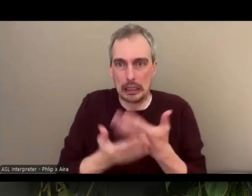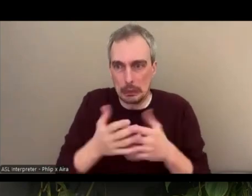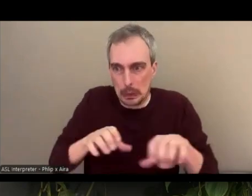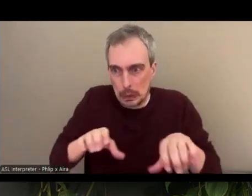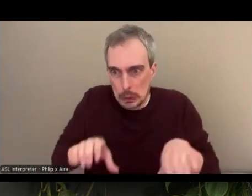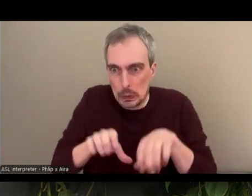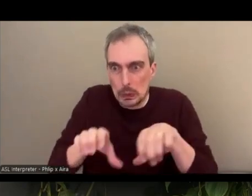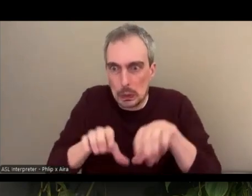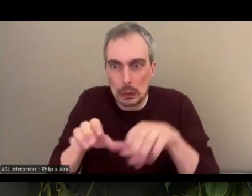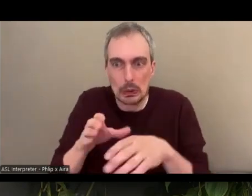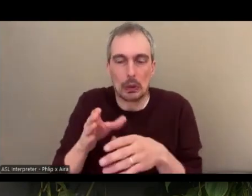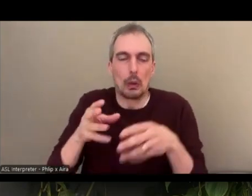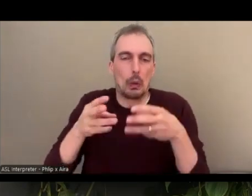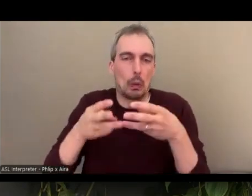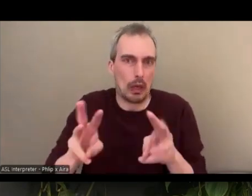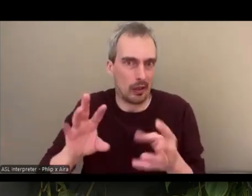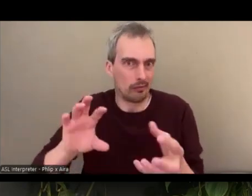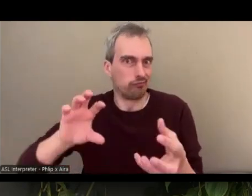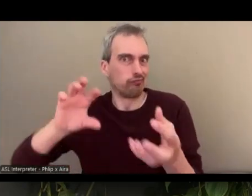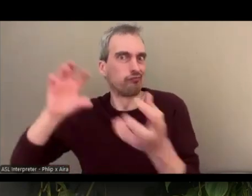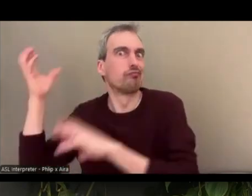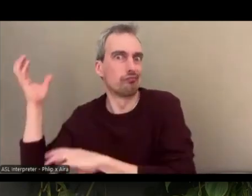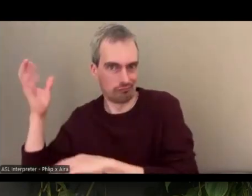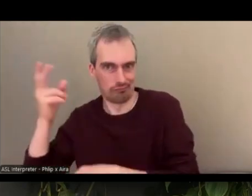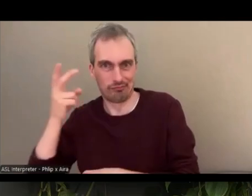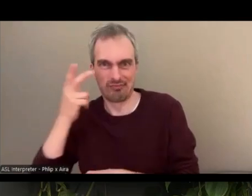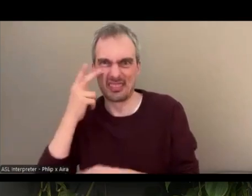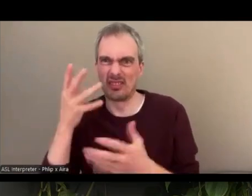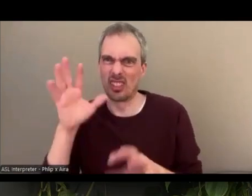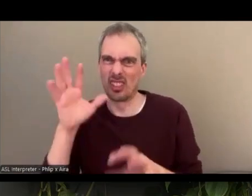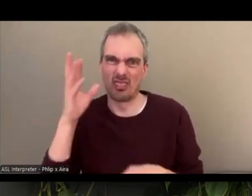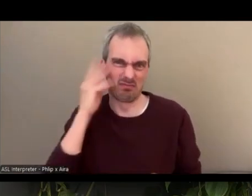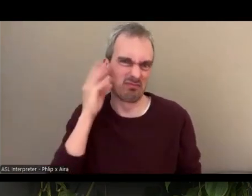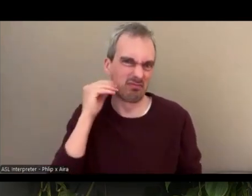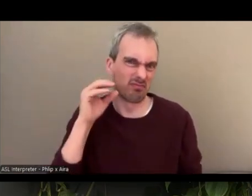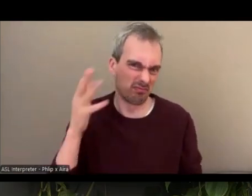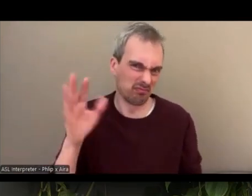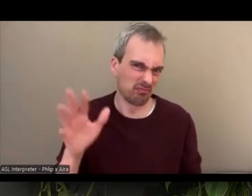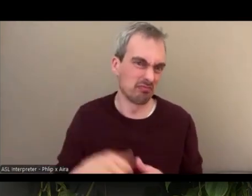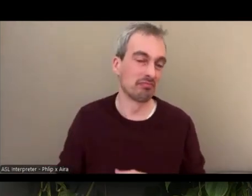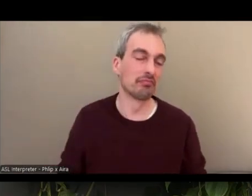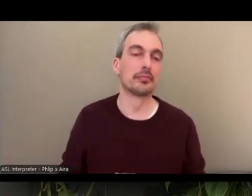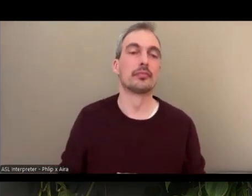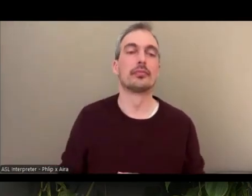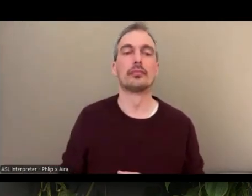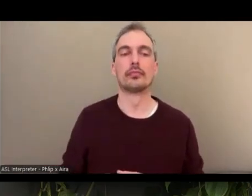CI/CD is also what enables us to run automated tests against our software prior to deployment.